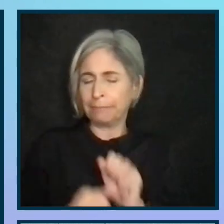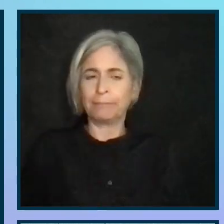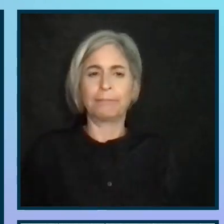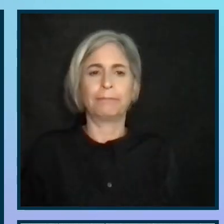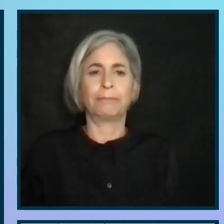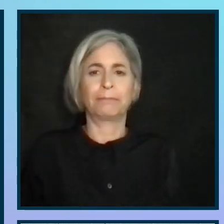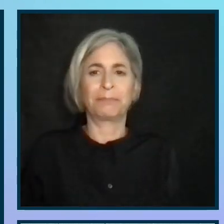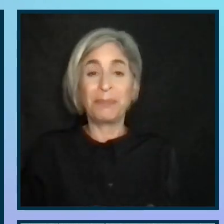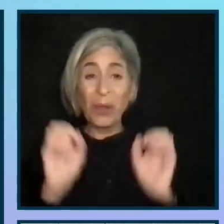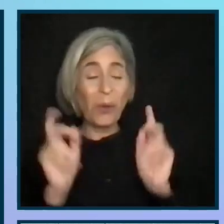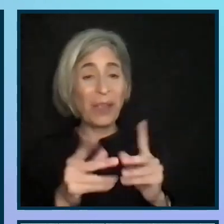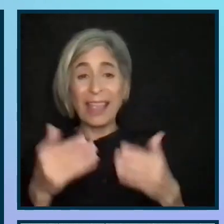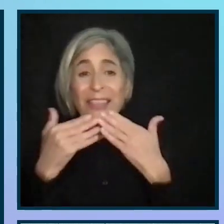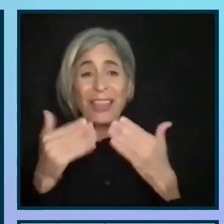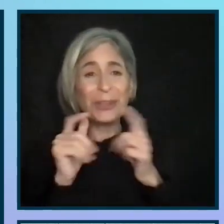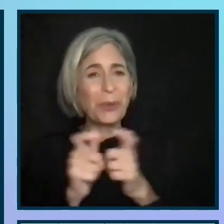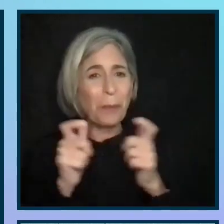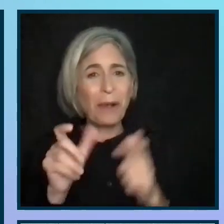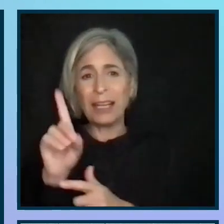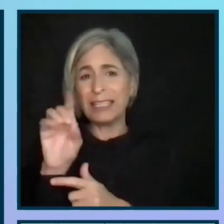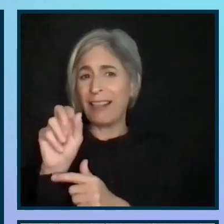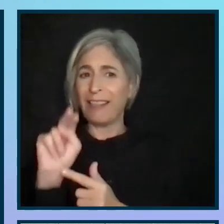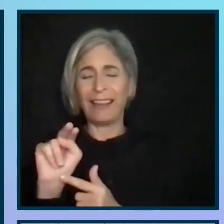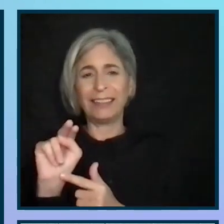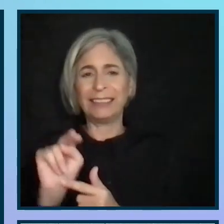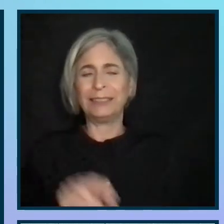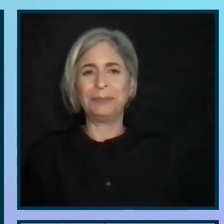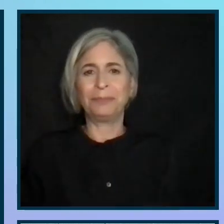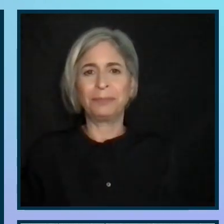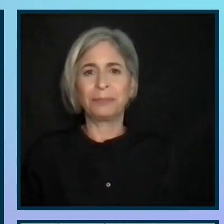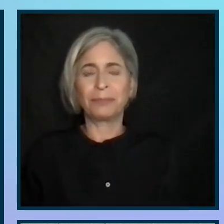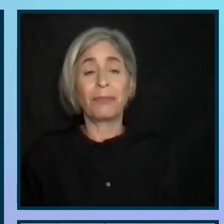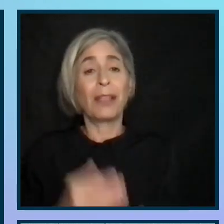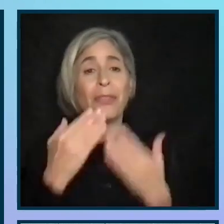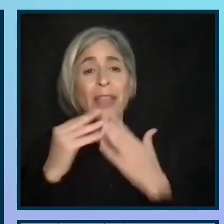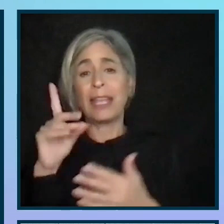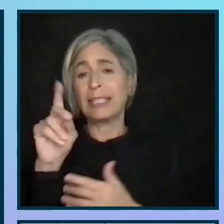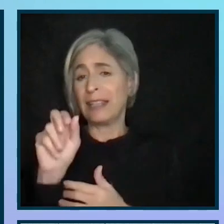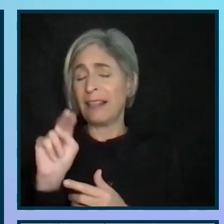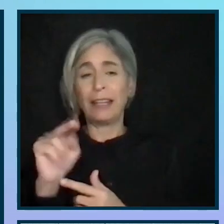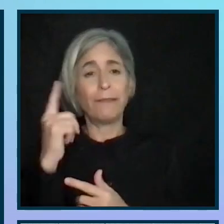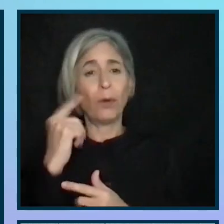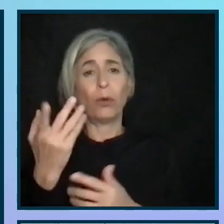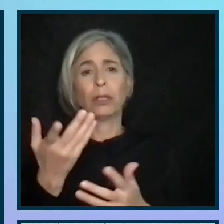All right. Thank you so much, Dylan. All right. So thanks Dylan for covering the team practices